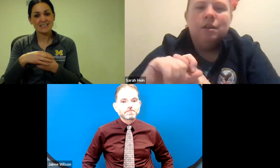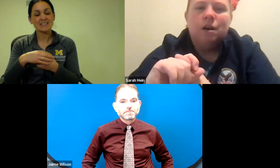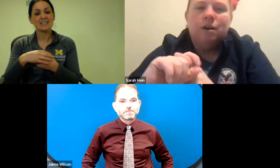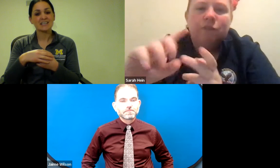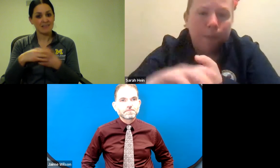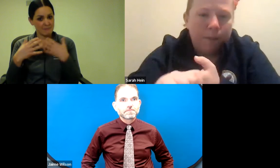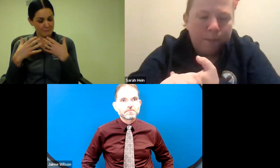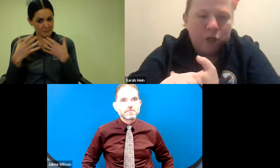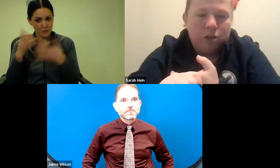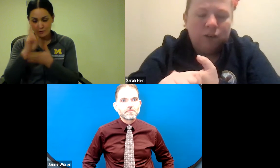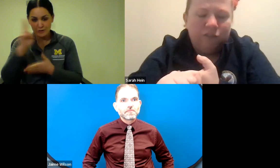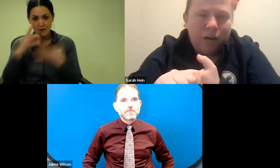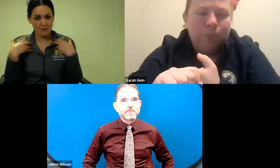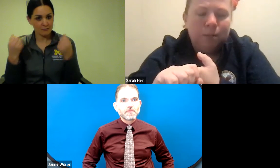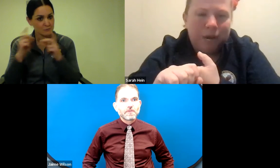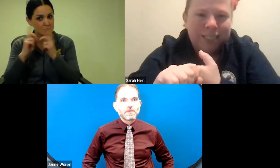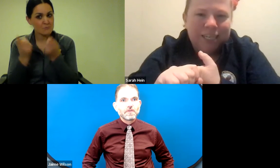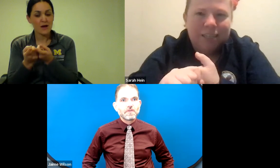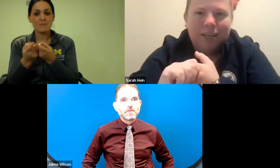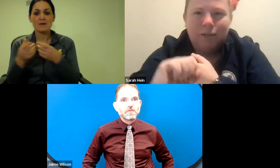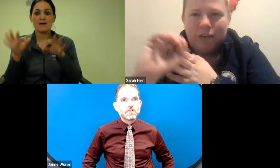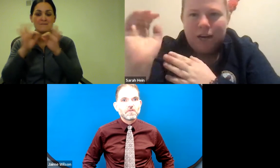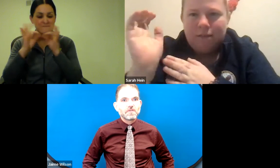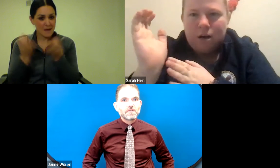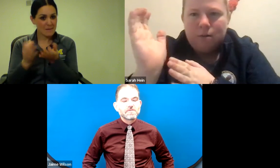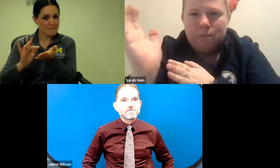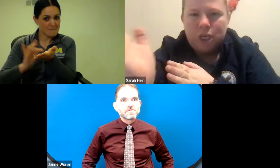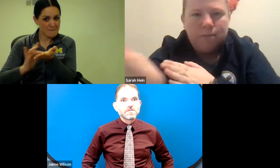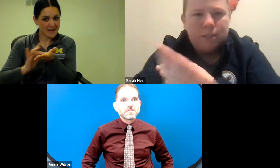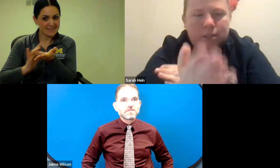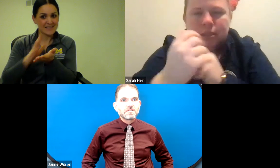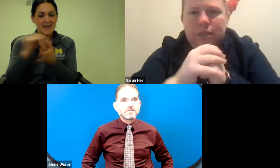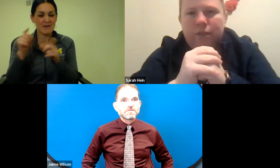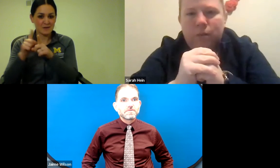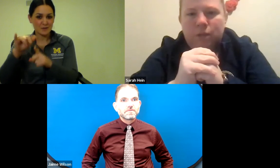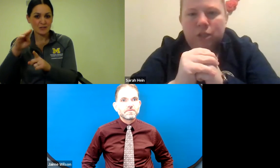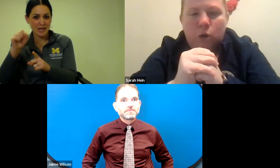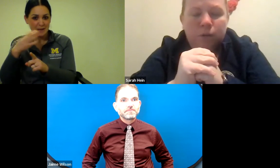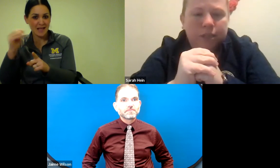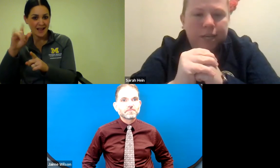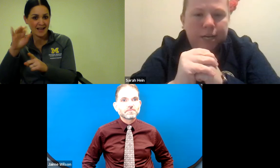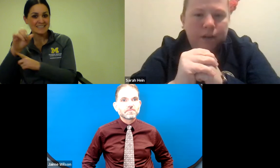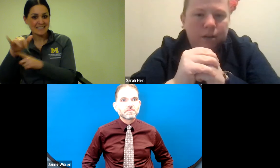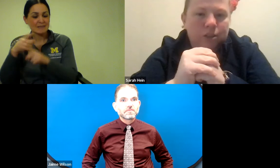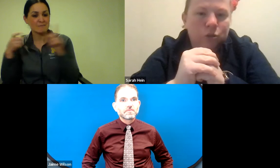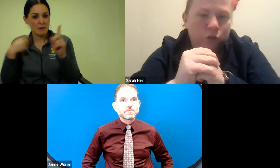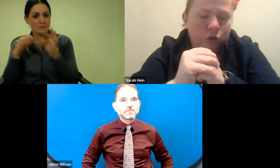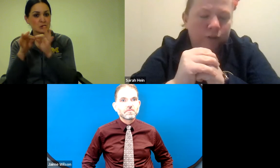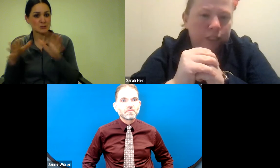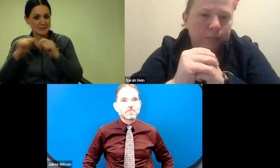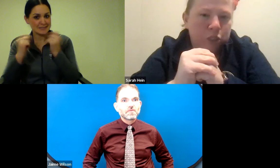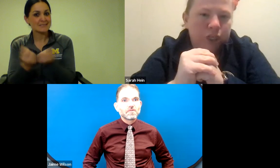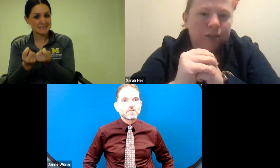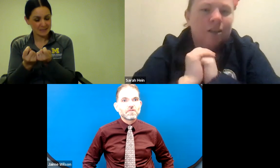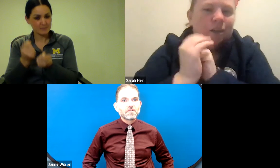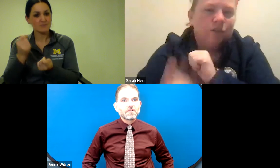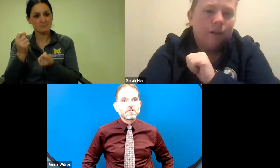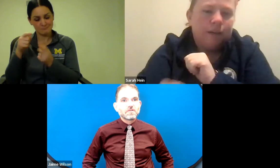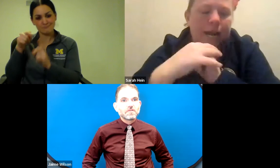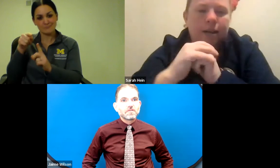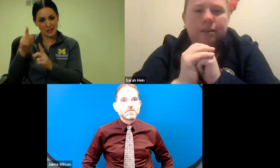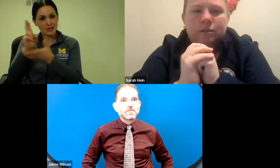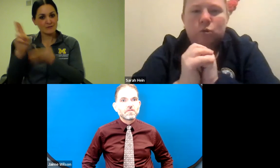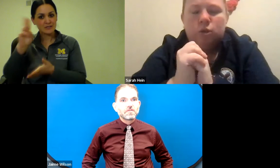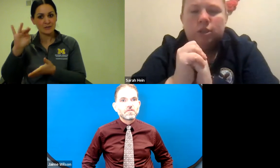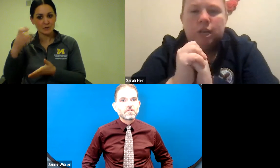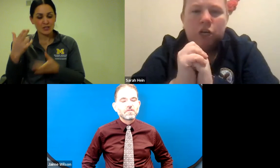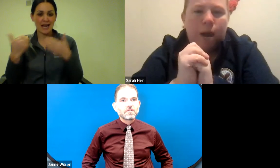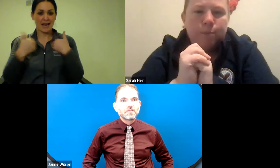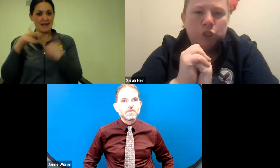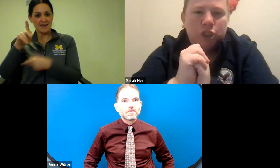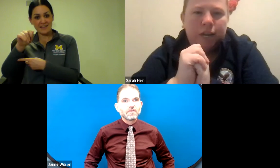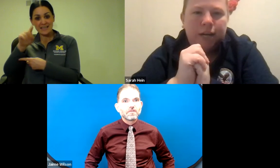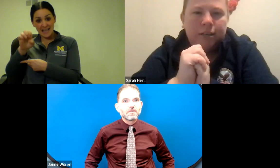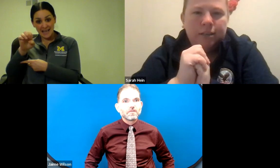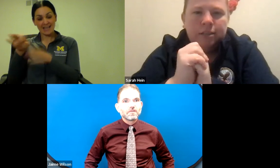Sarah Hein: family members, family management, and then we have Jim Lincoln from the interpreting team at the University of Michigan. We have Kate, who i'll capture tonight.